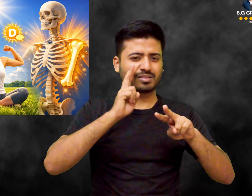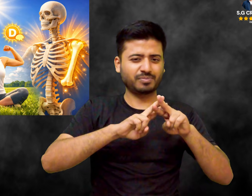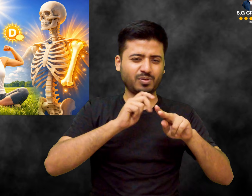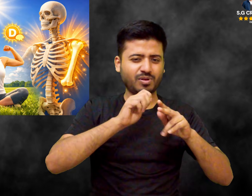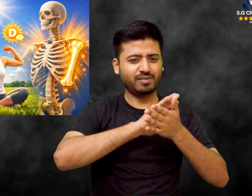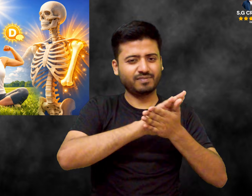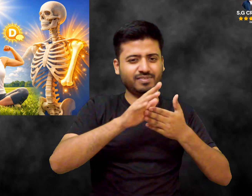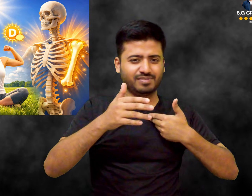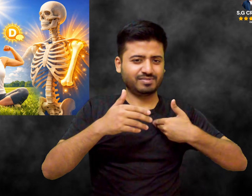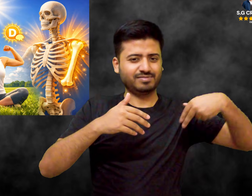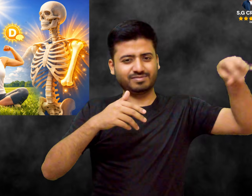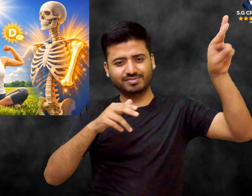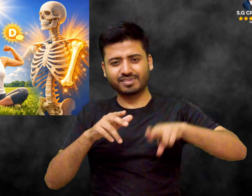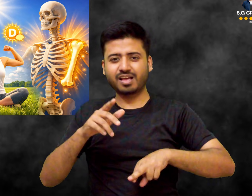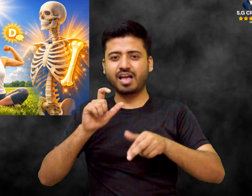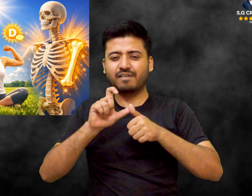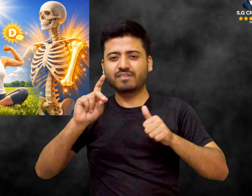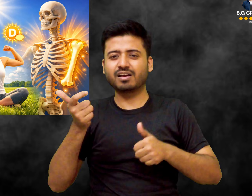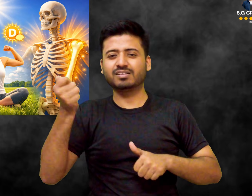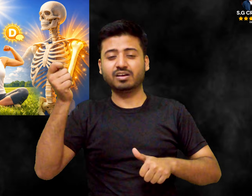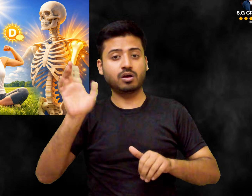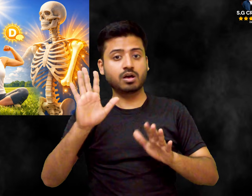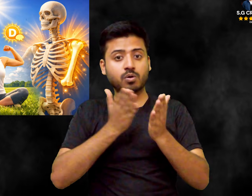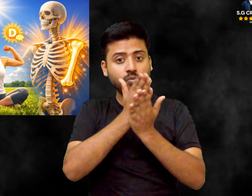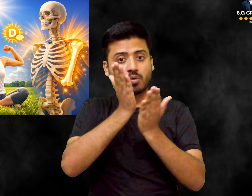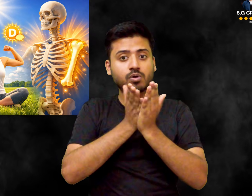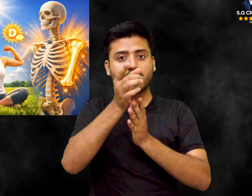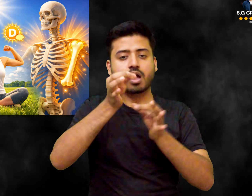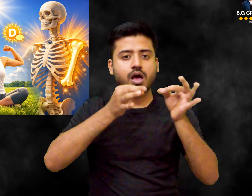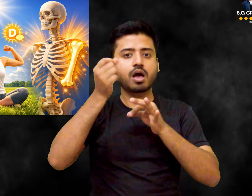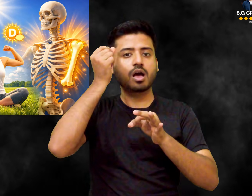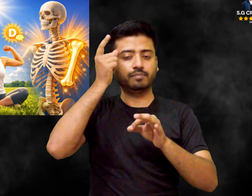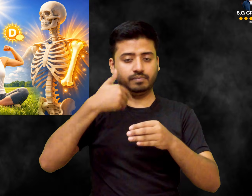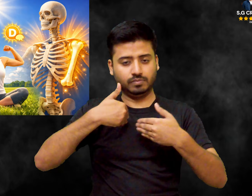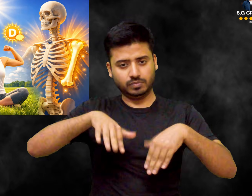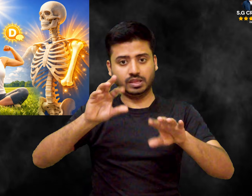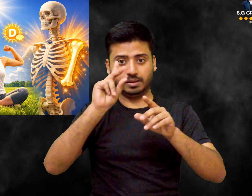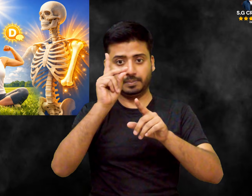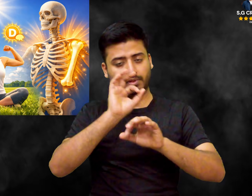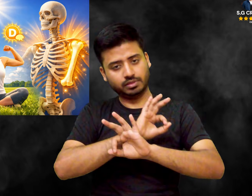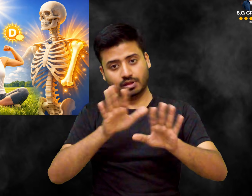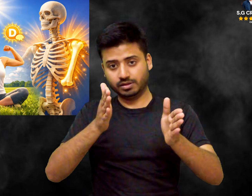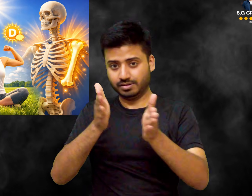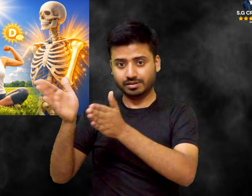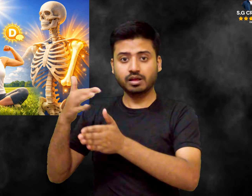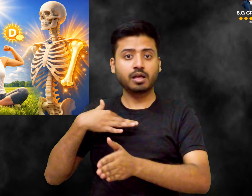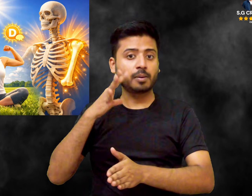signs. If your body is low on vitamin D, you may experience physical weakness, constant fatigue,